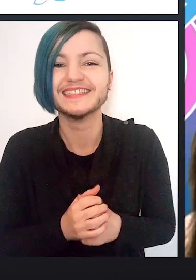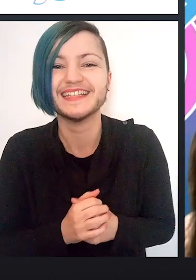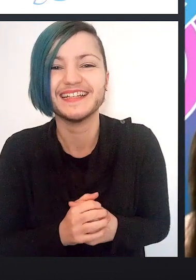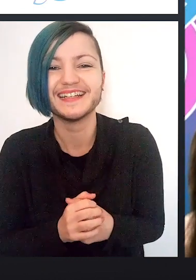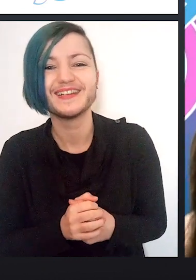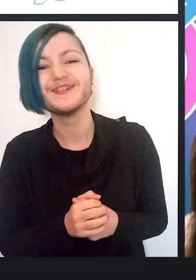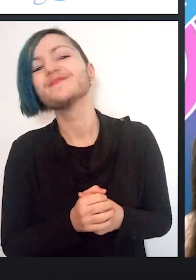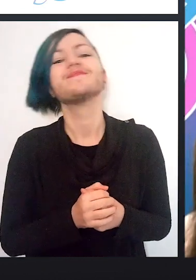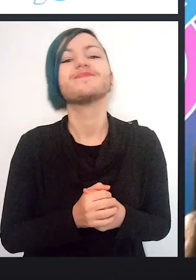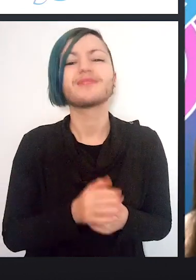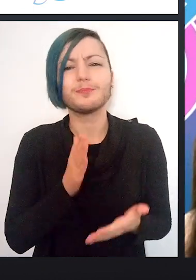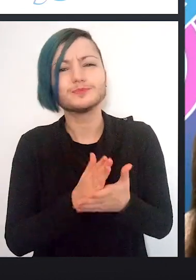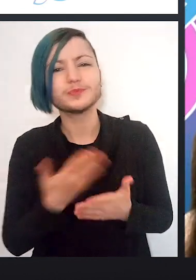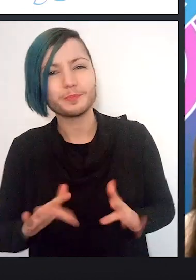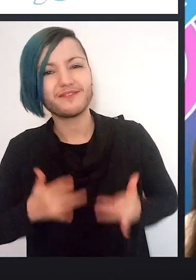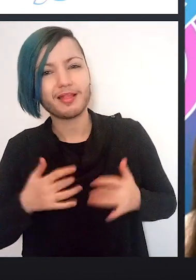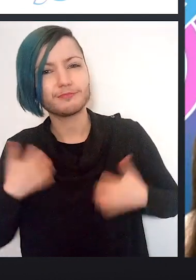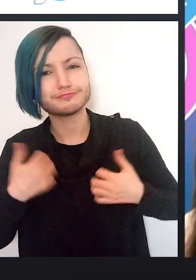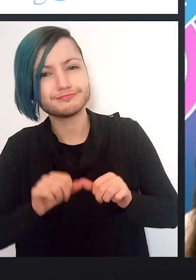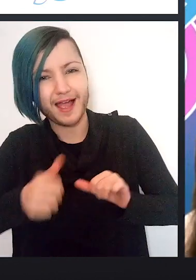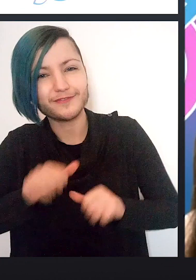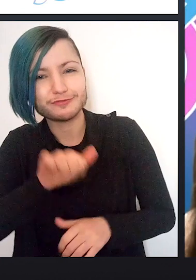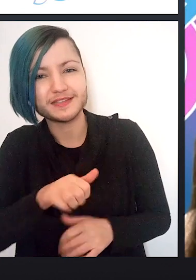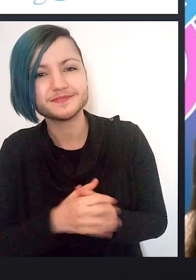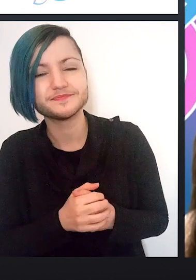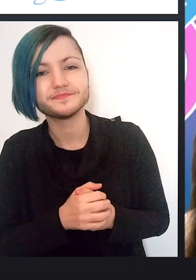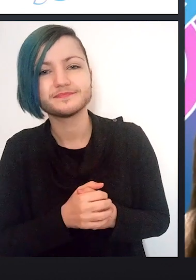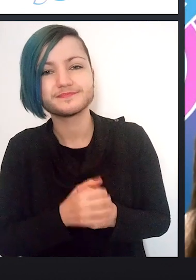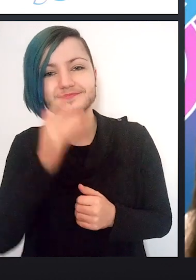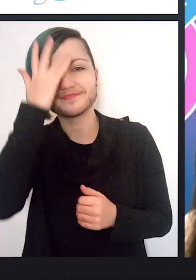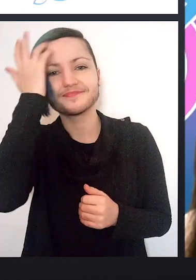it when the day finally arrived, I'm sure you were pretty excited that it's actually happening.